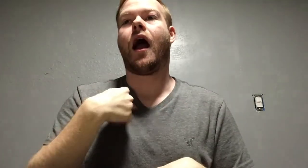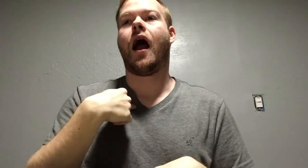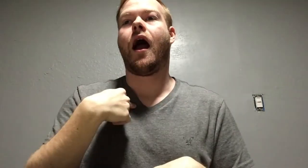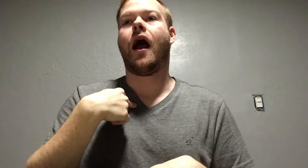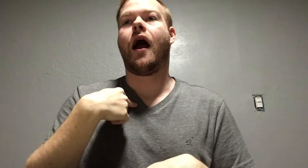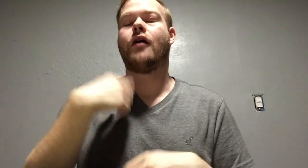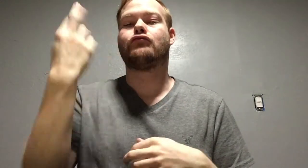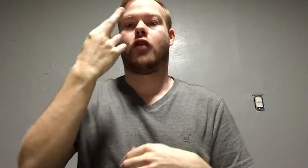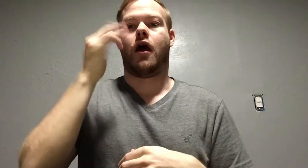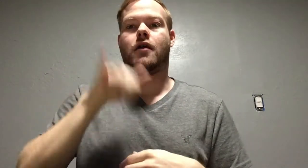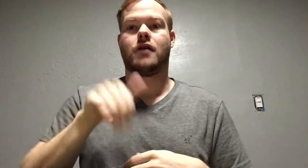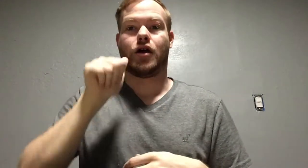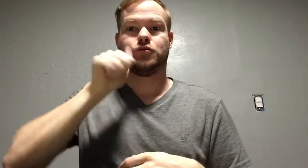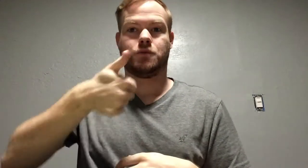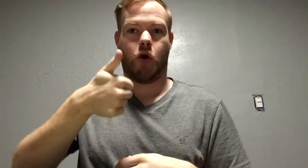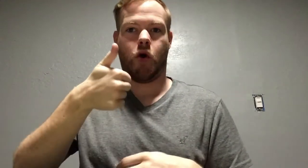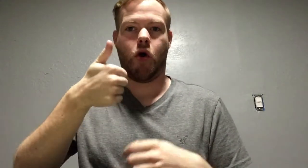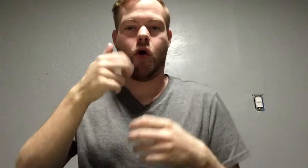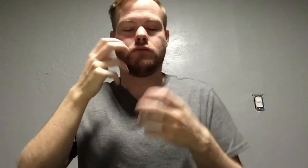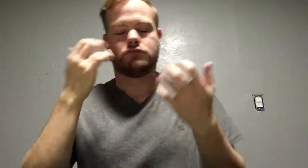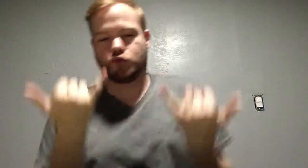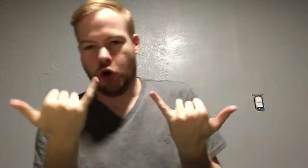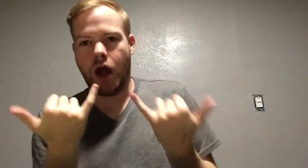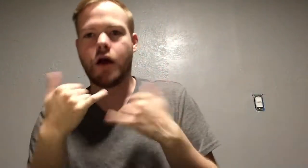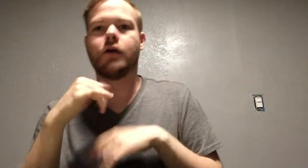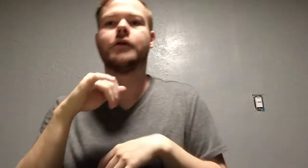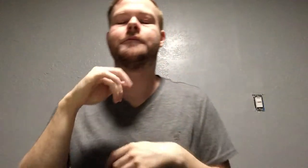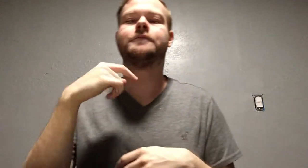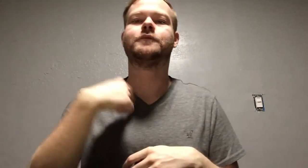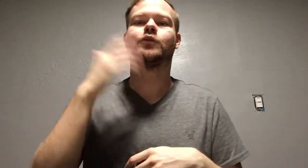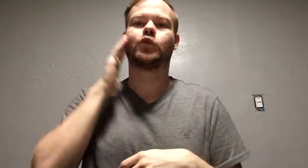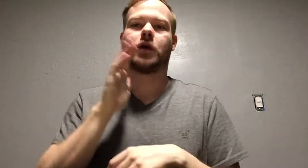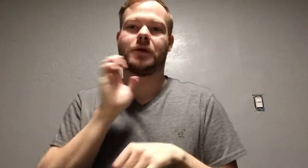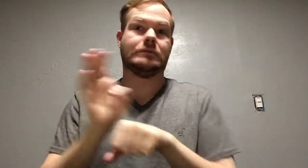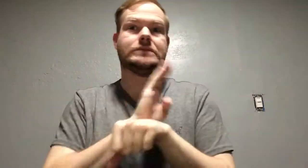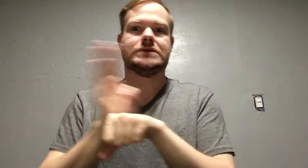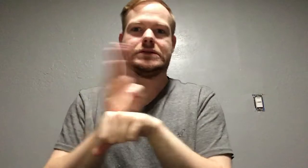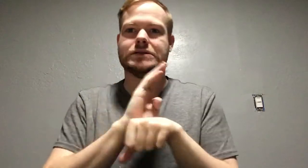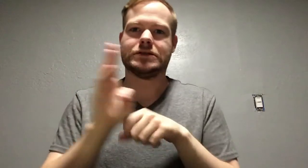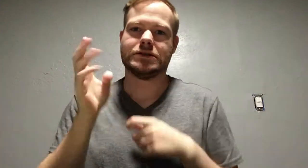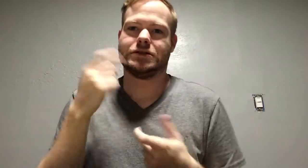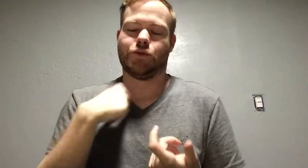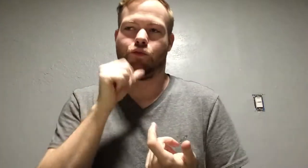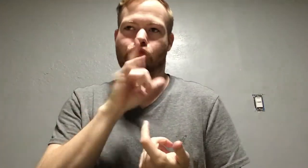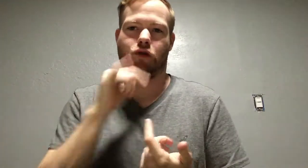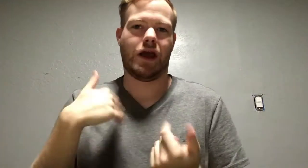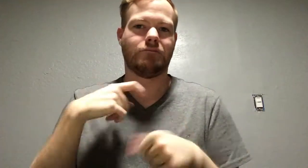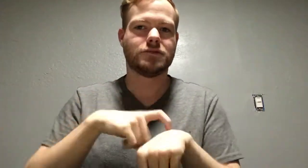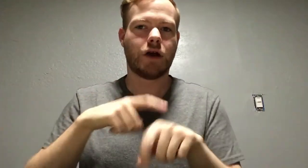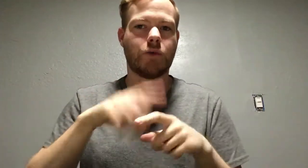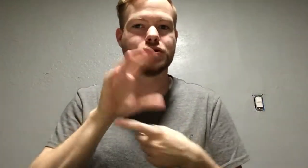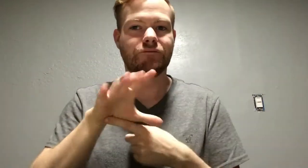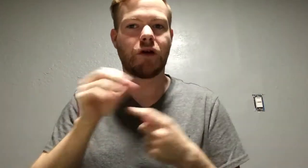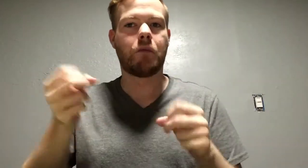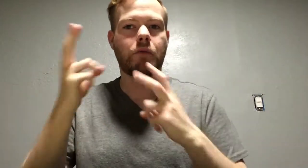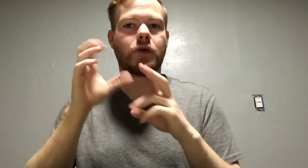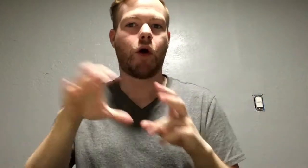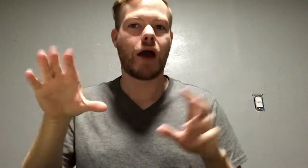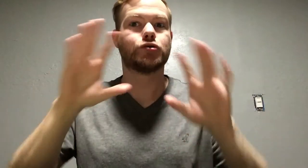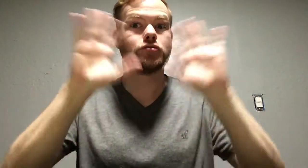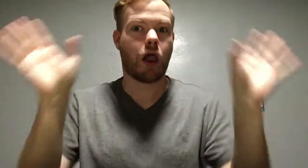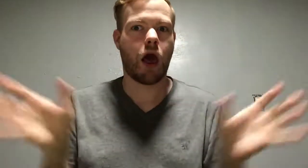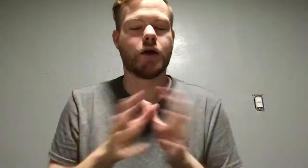I...realized that tomorrow, today, I will be busy. I won't really have time to film, upload and caption, all of that.